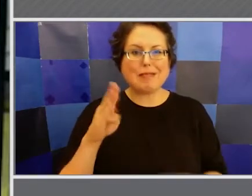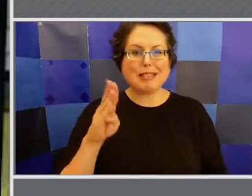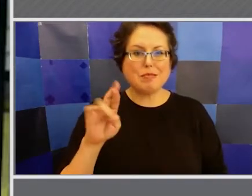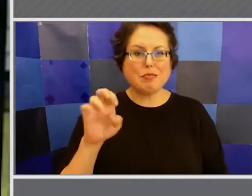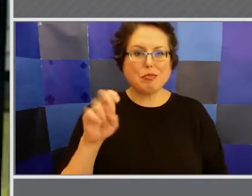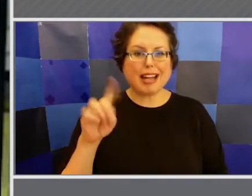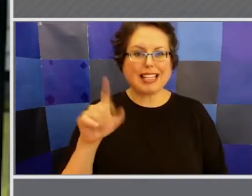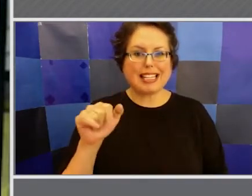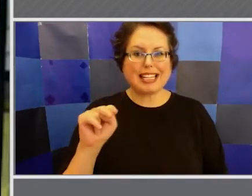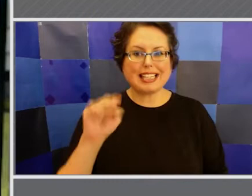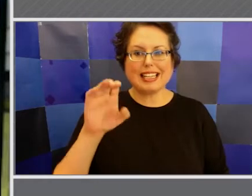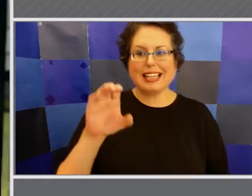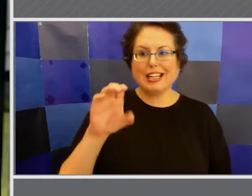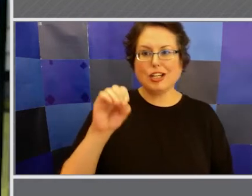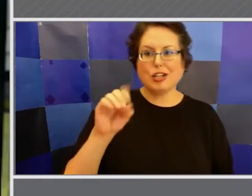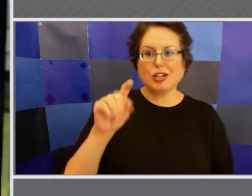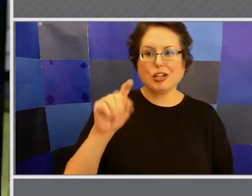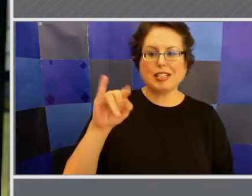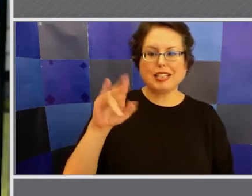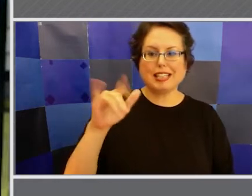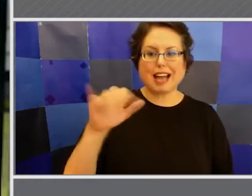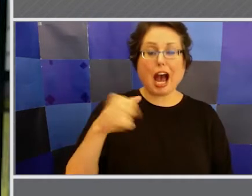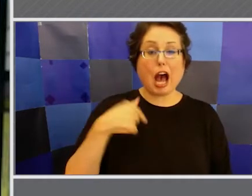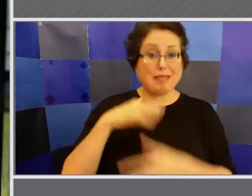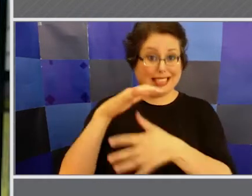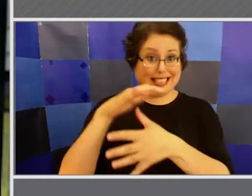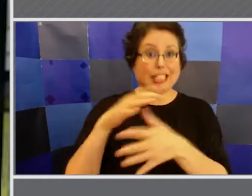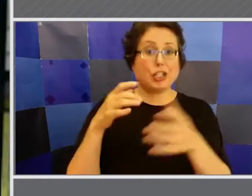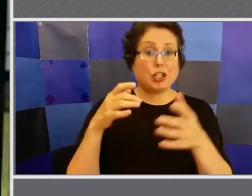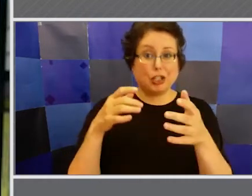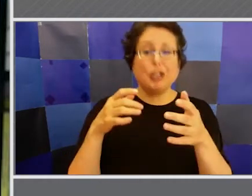Office of Management and Budget. So setting the scene a little bit.